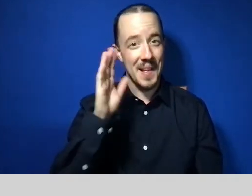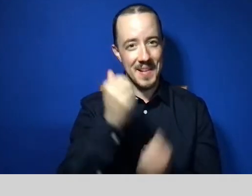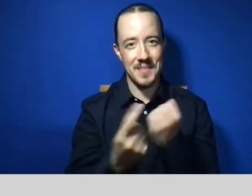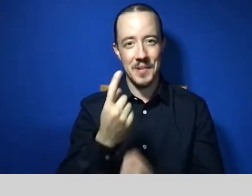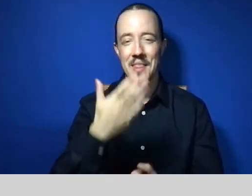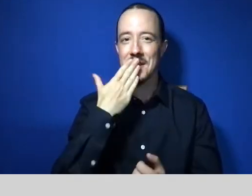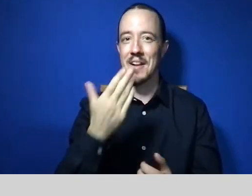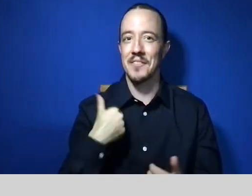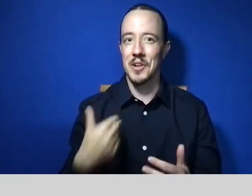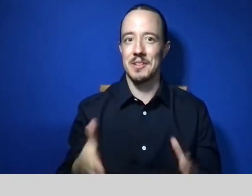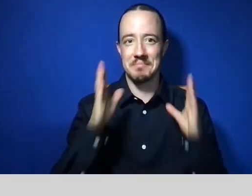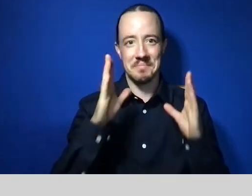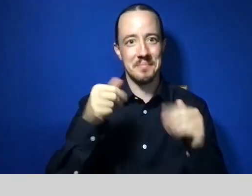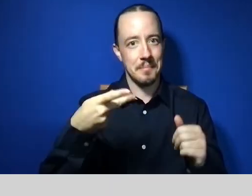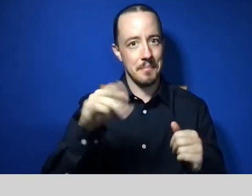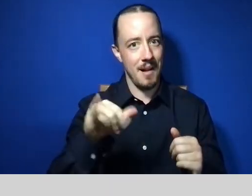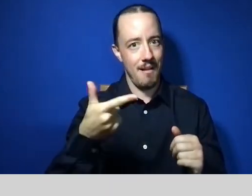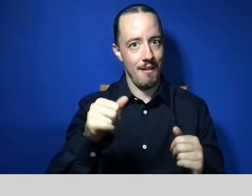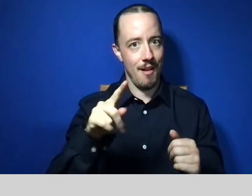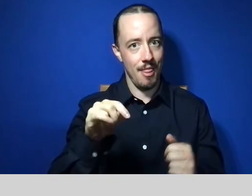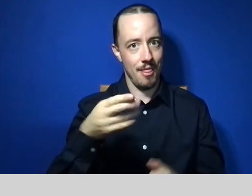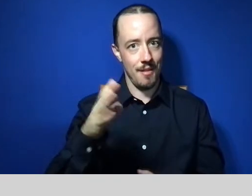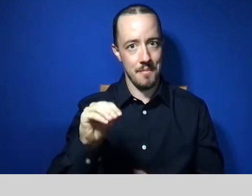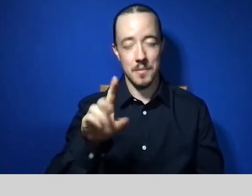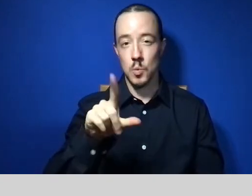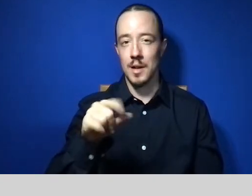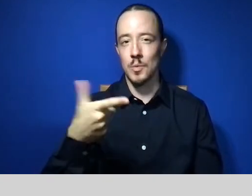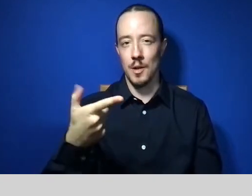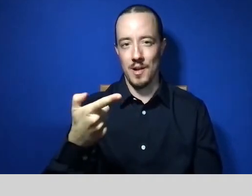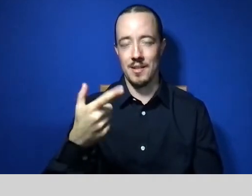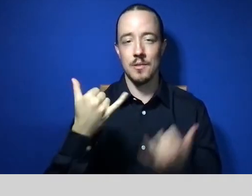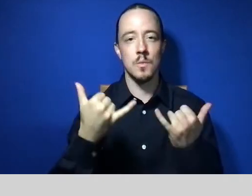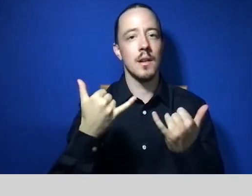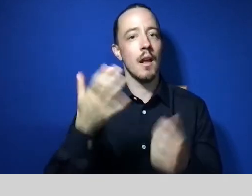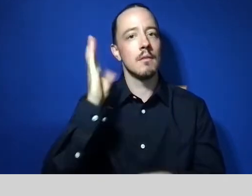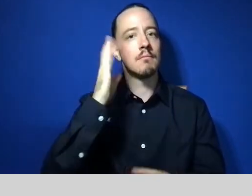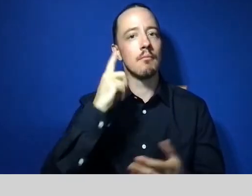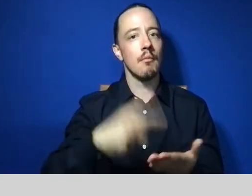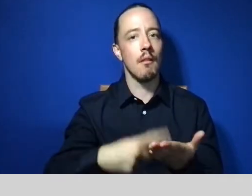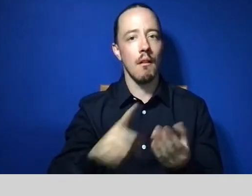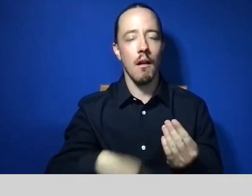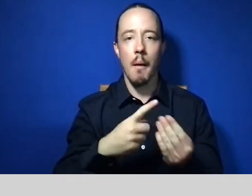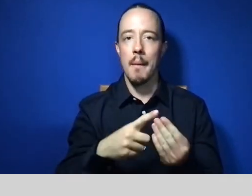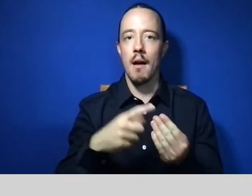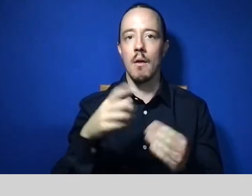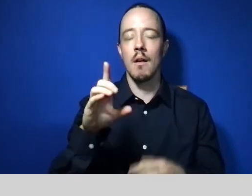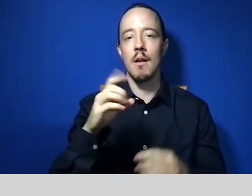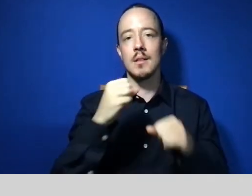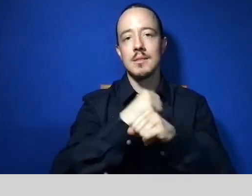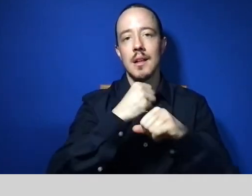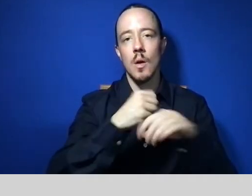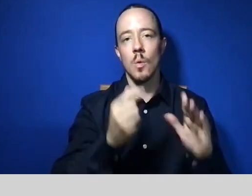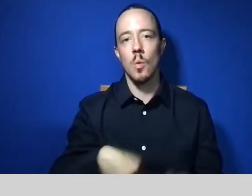[Instructor] Thanks for tuning into PyGotham 2021. And today I'm going to be talking to you about data quality specifically, we're gonna talk about data quality